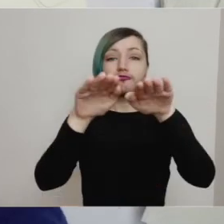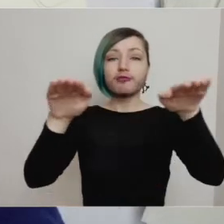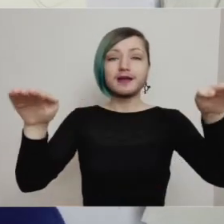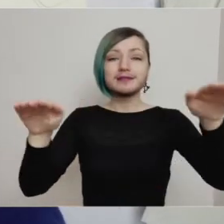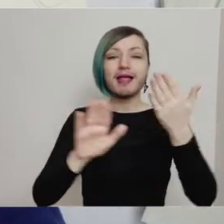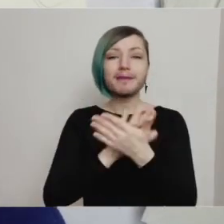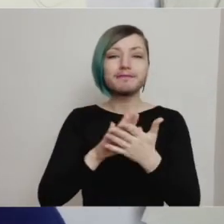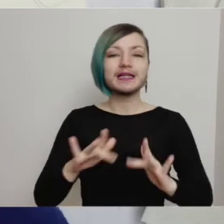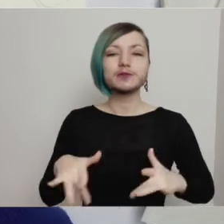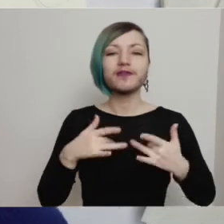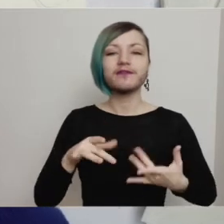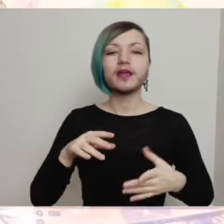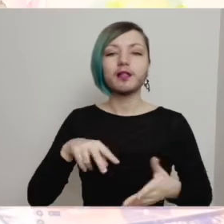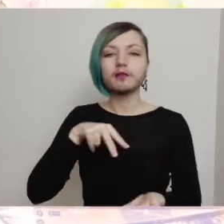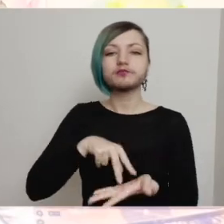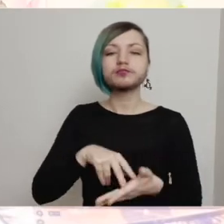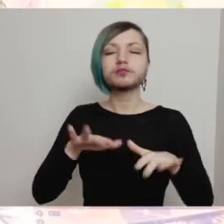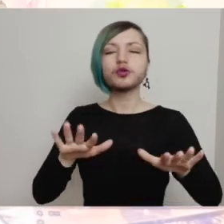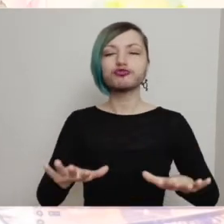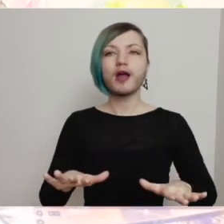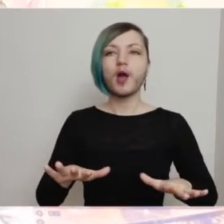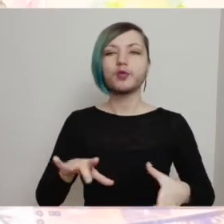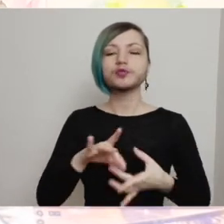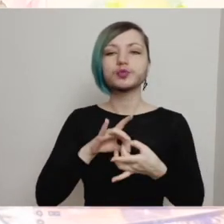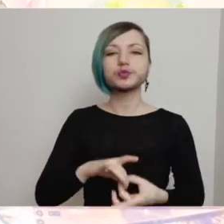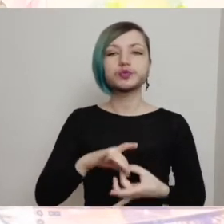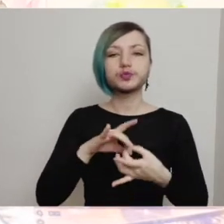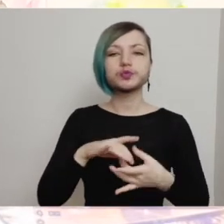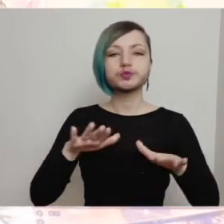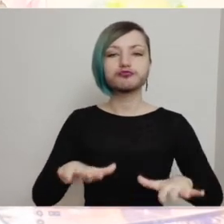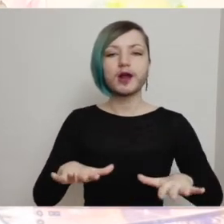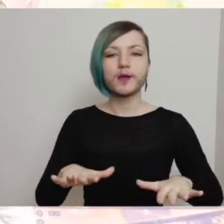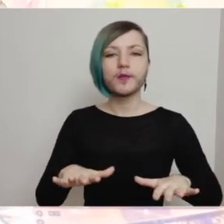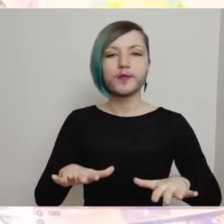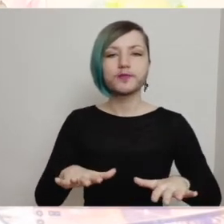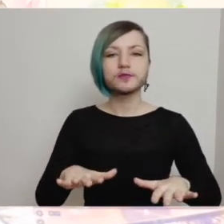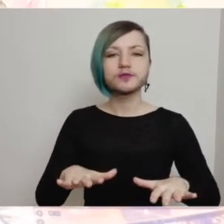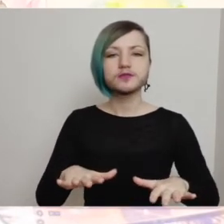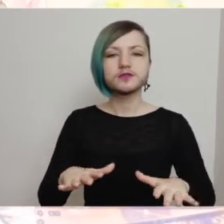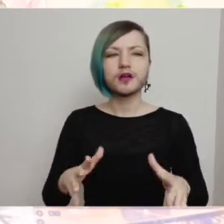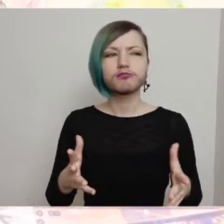us so perhaps